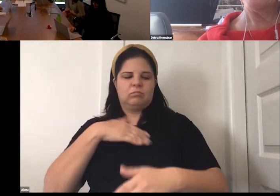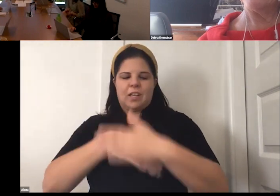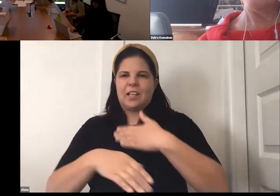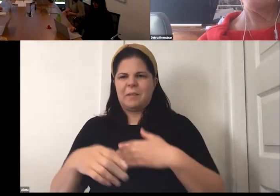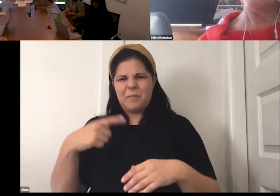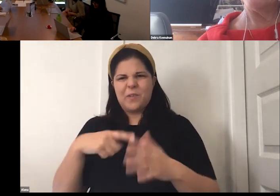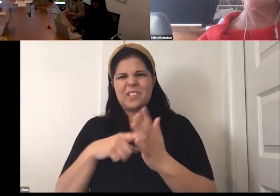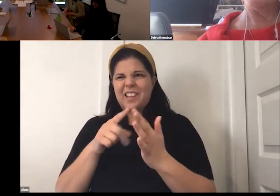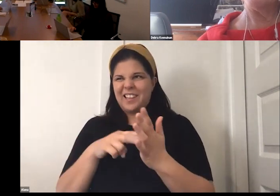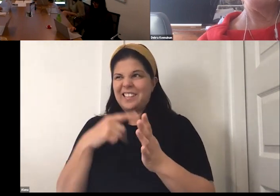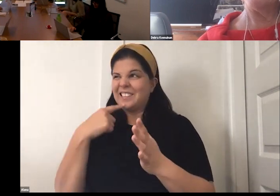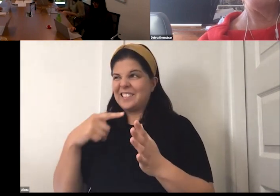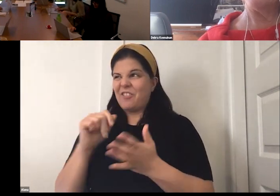is getting quite cold.